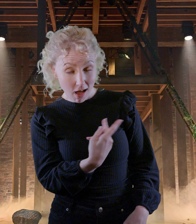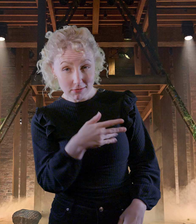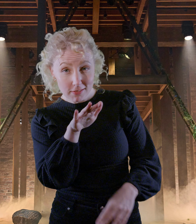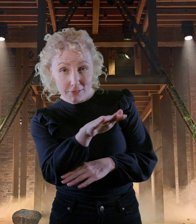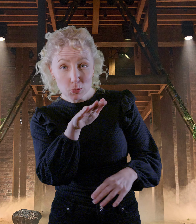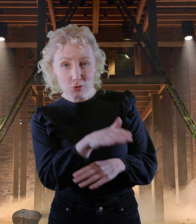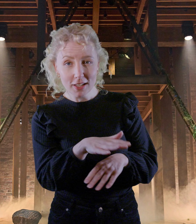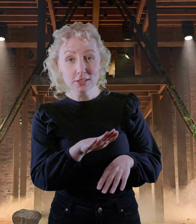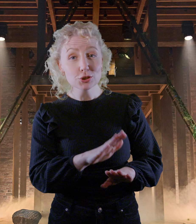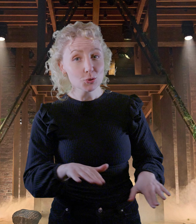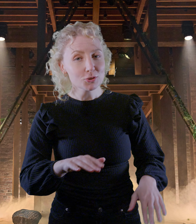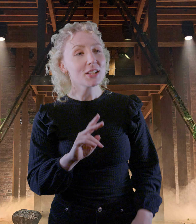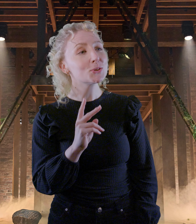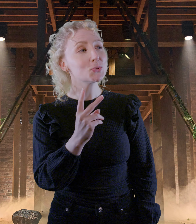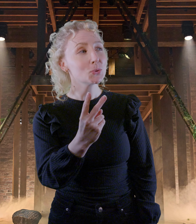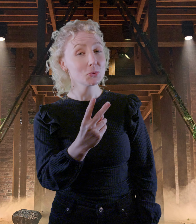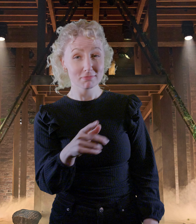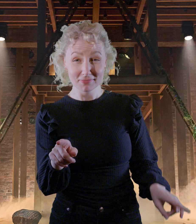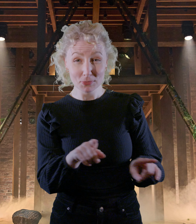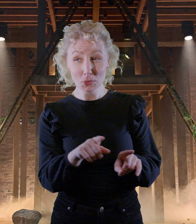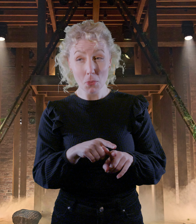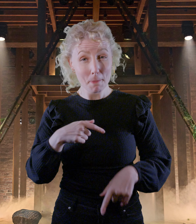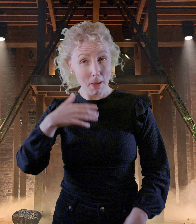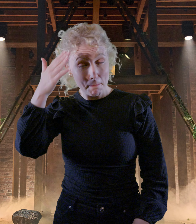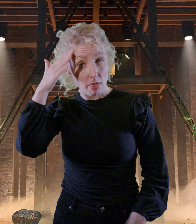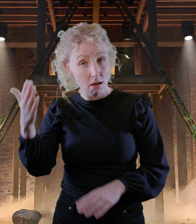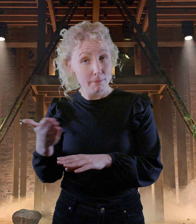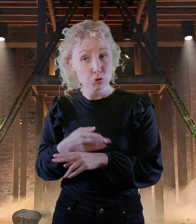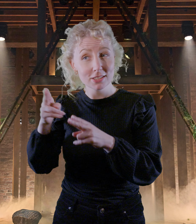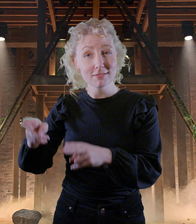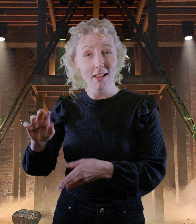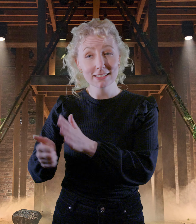She also explains that her mother taught her to communicate with the dead,